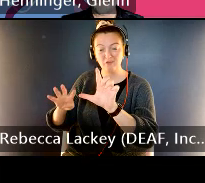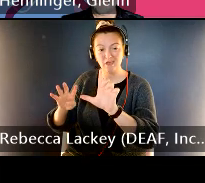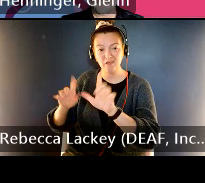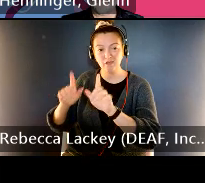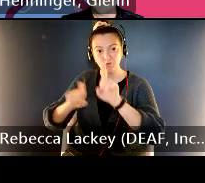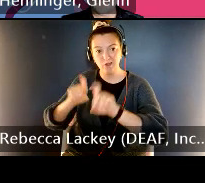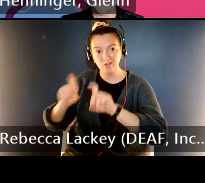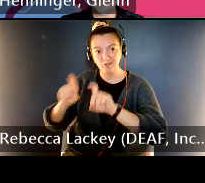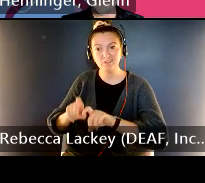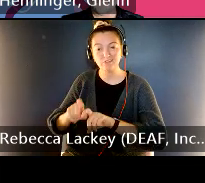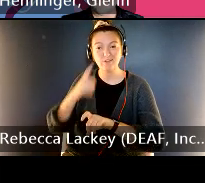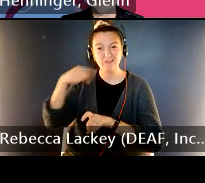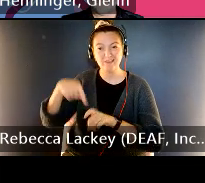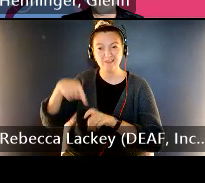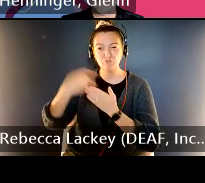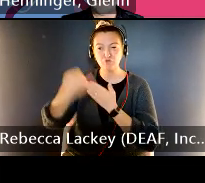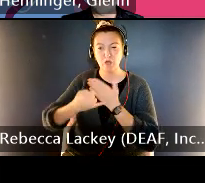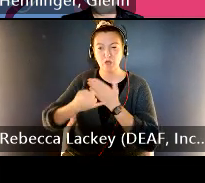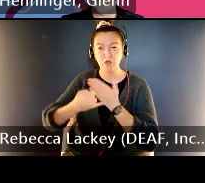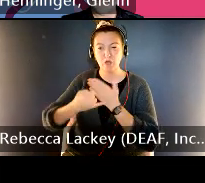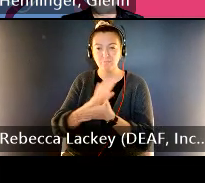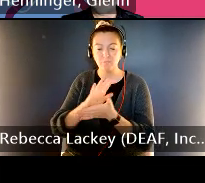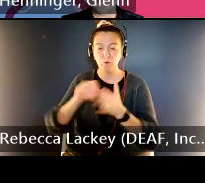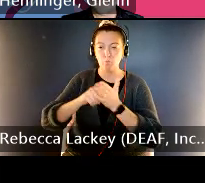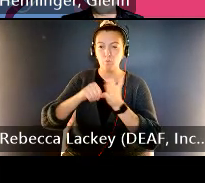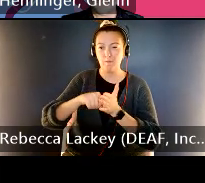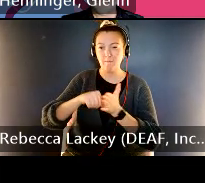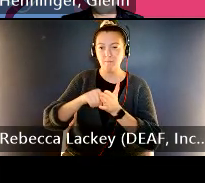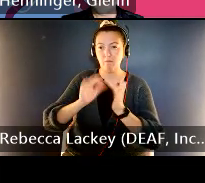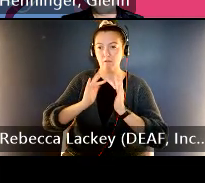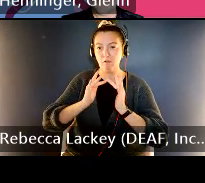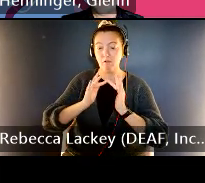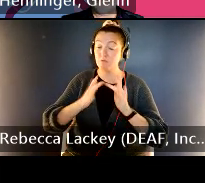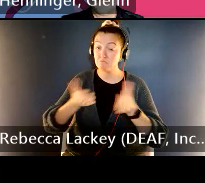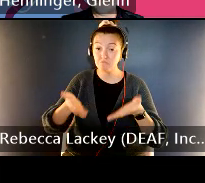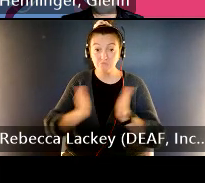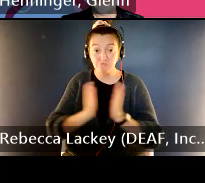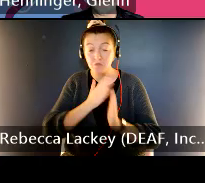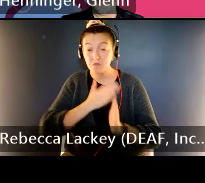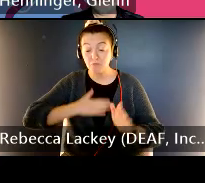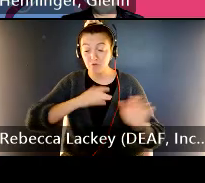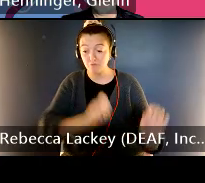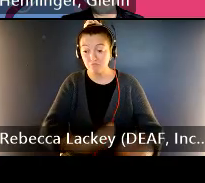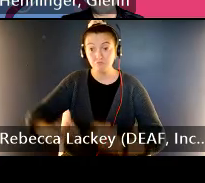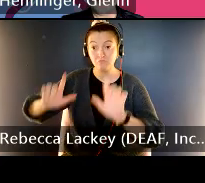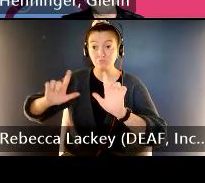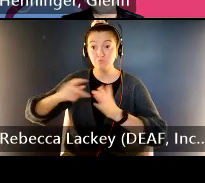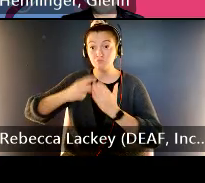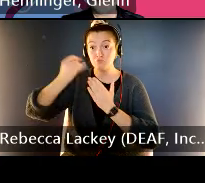project web page. So we would invite you to go to that project web page and take that survey.